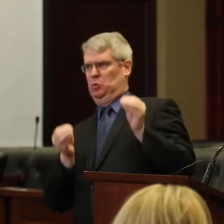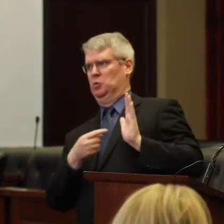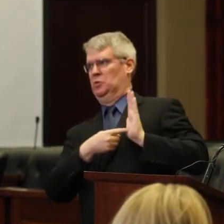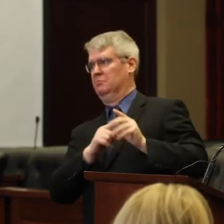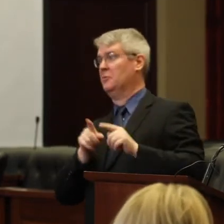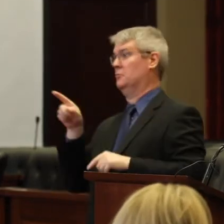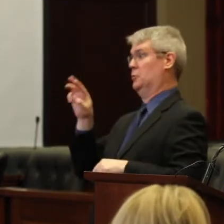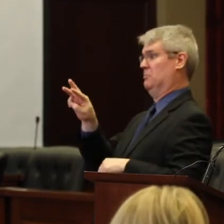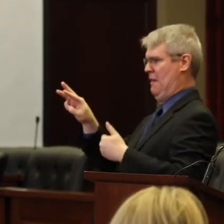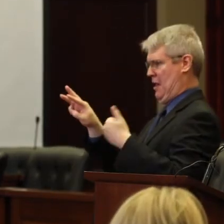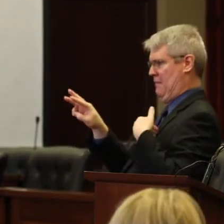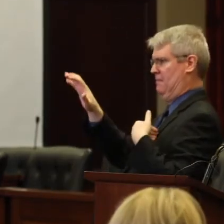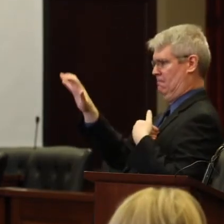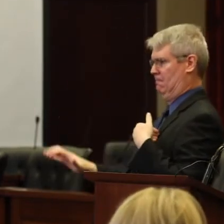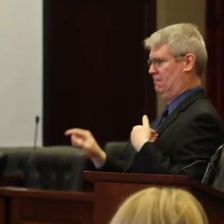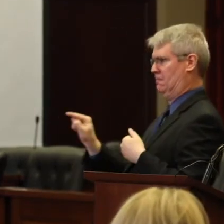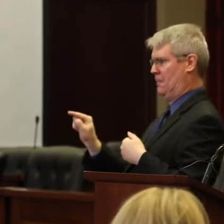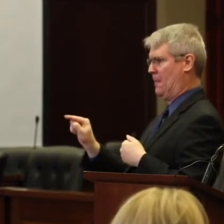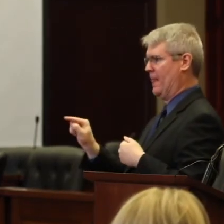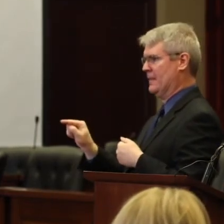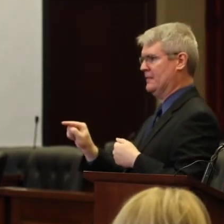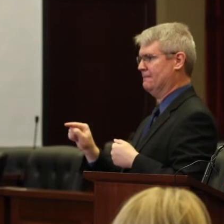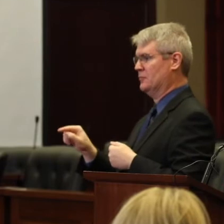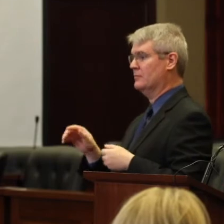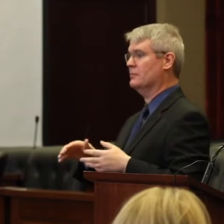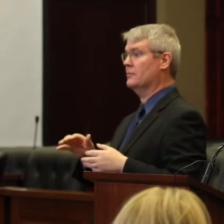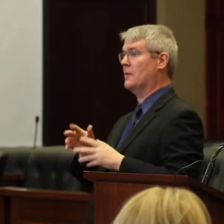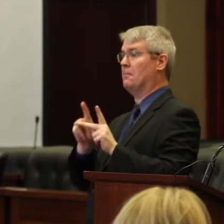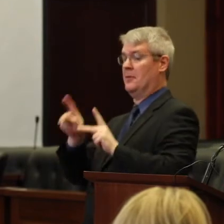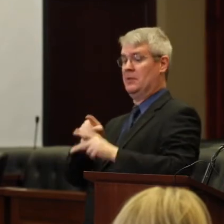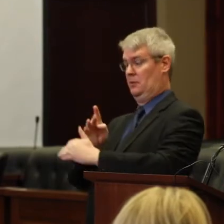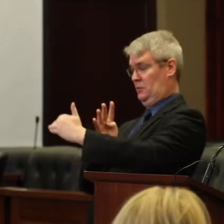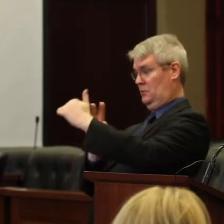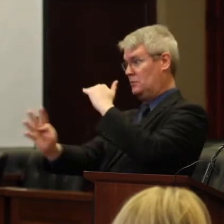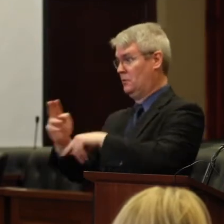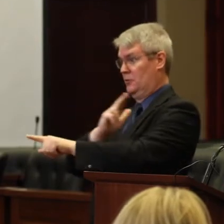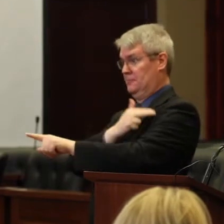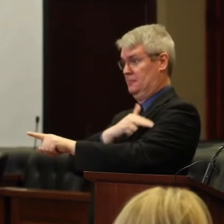almost entirely here in the Treasure Valley. If you look around the rest of the state, they are not yet seeing increases.